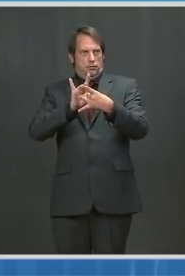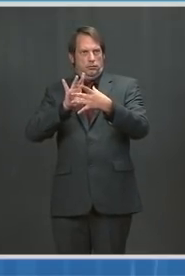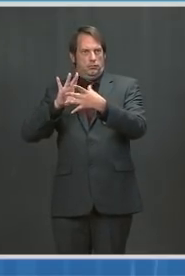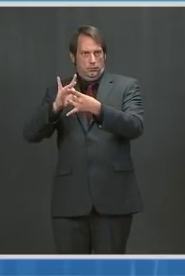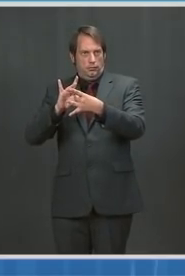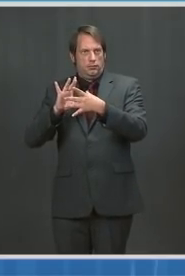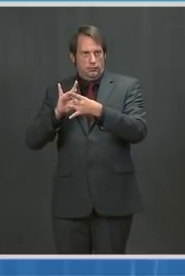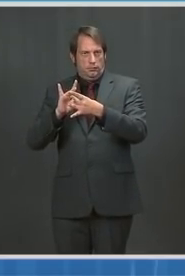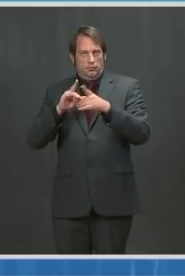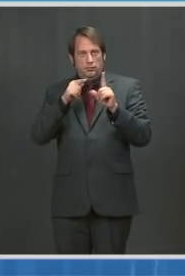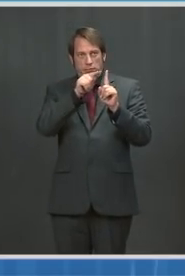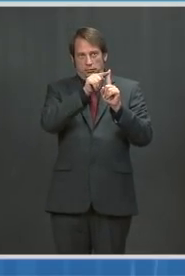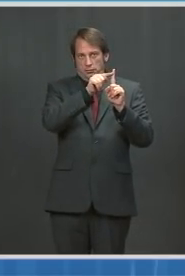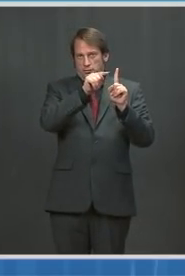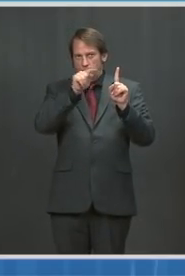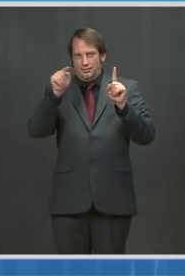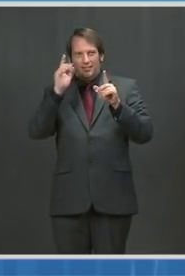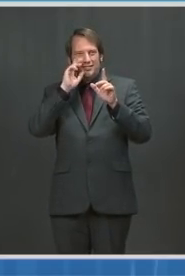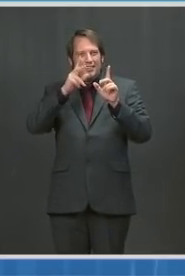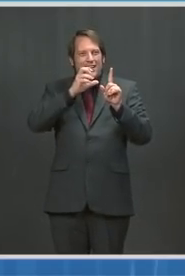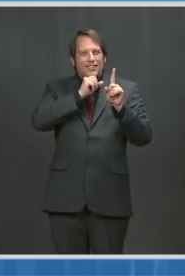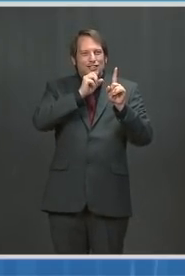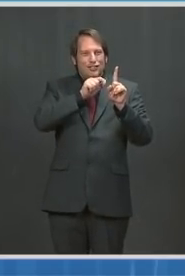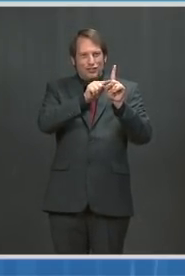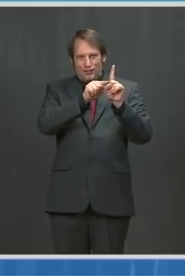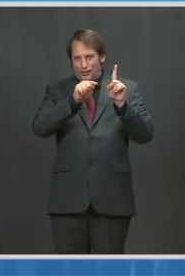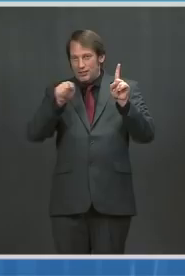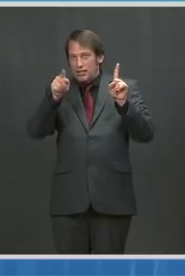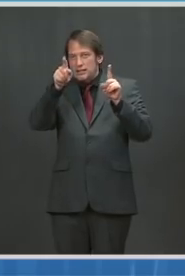you'll see the second arrow at 29 days.